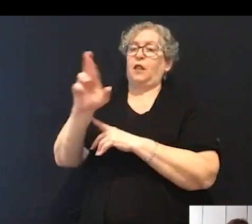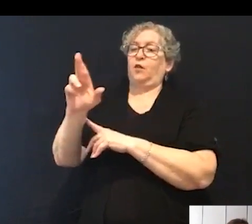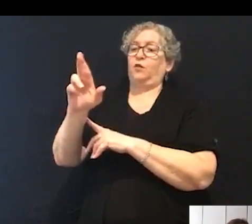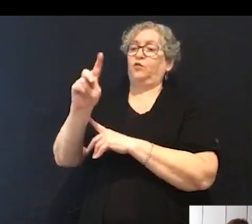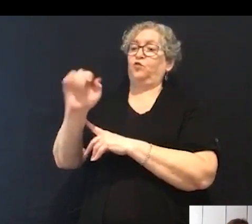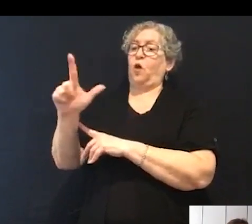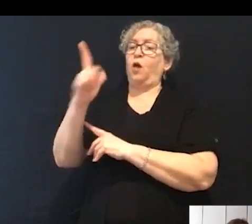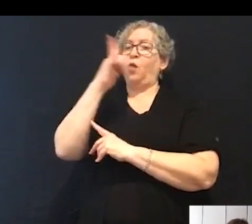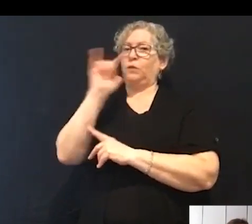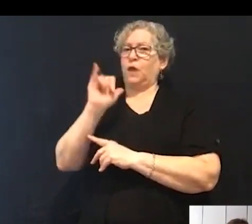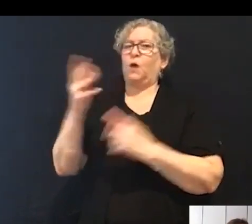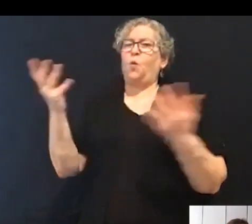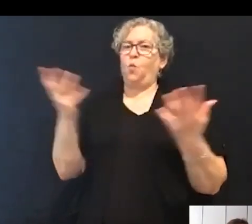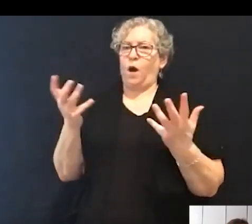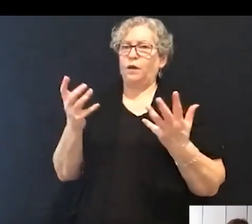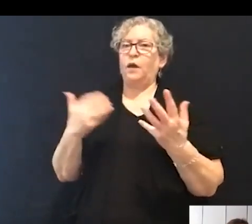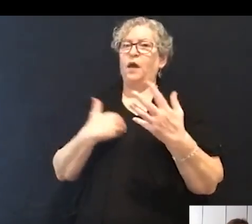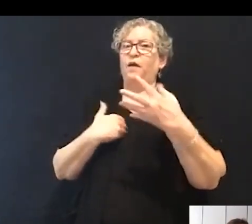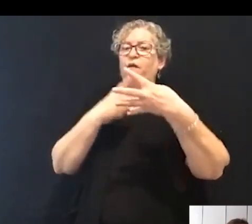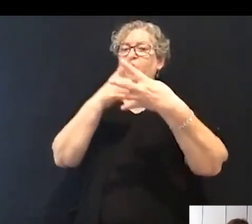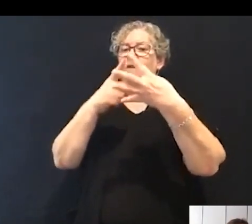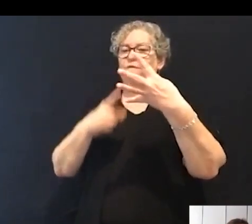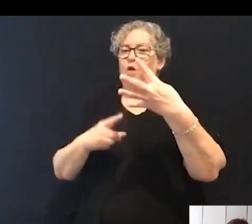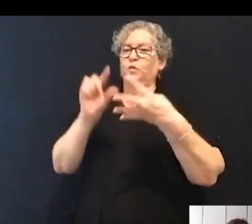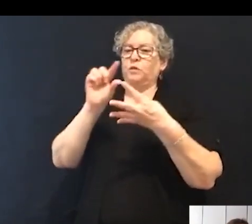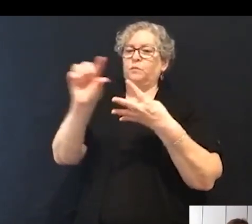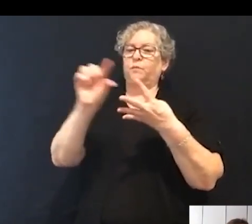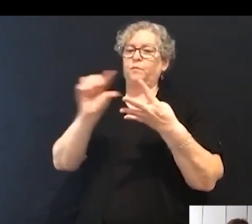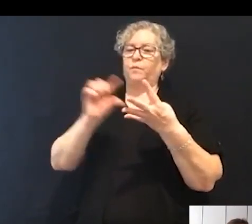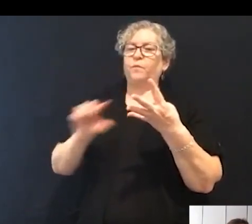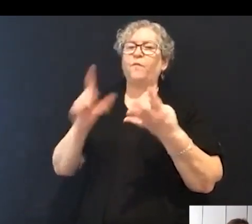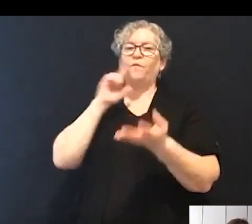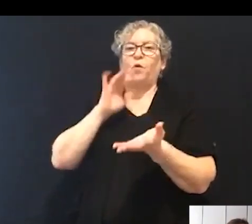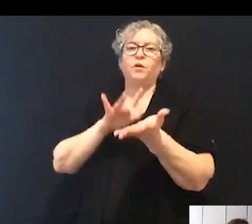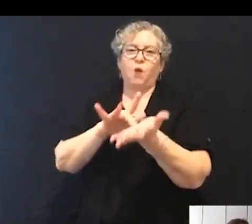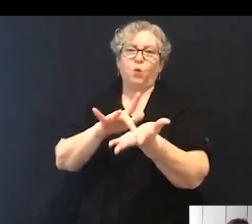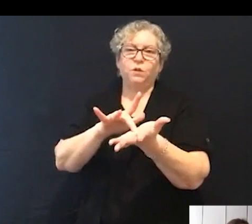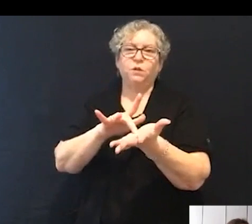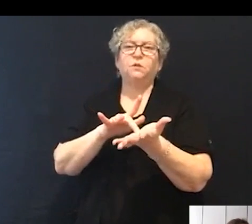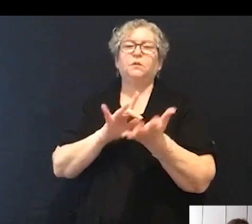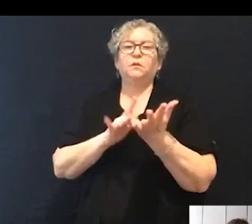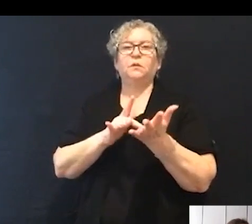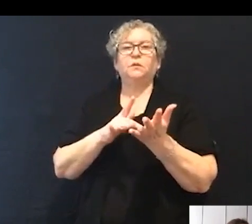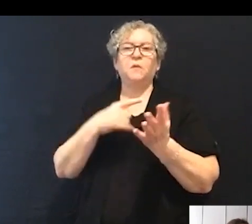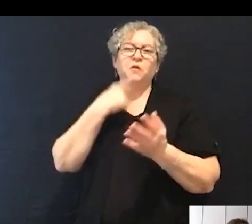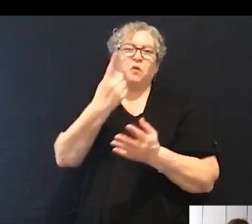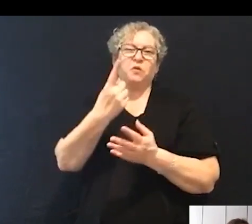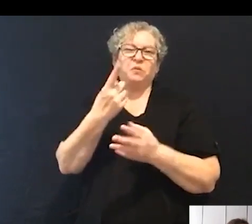It has four dose cohorts, as we alluded to briefly, 50, 100,